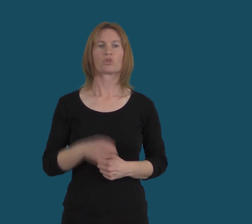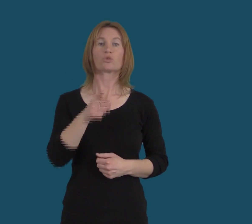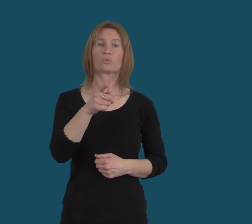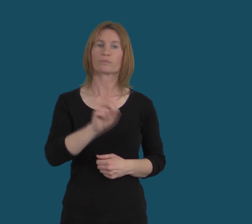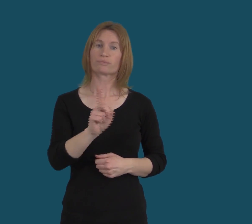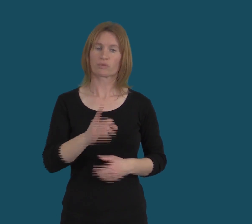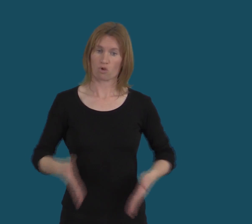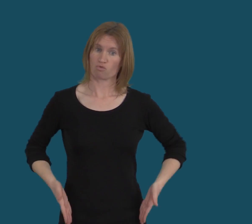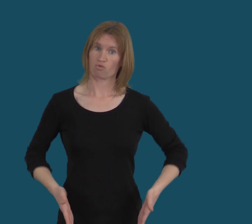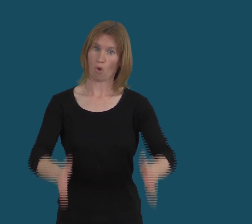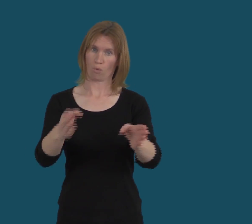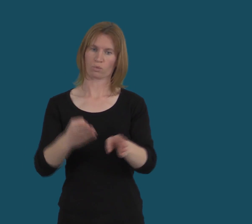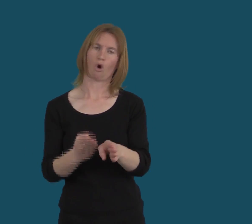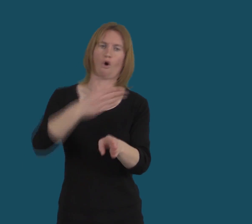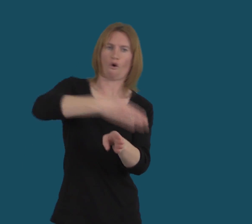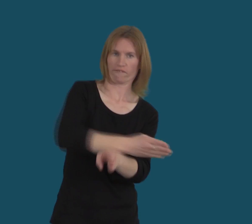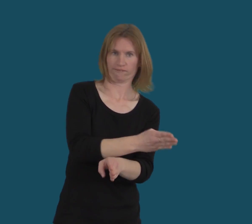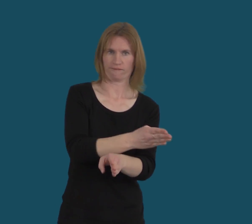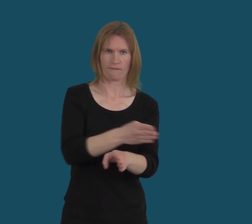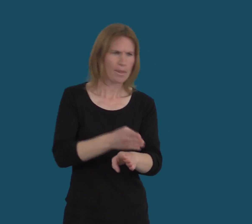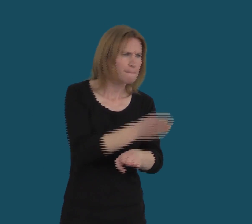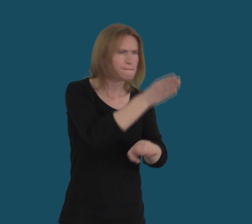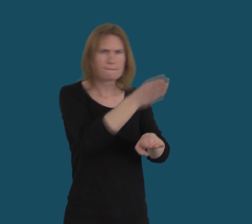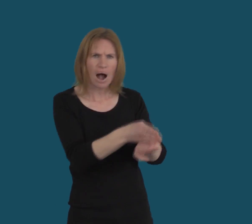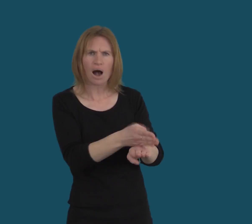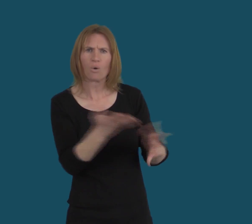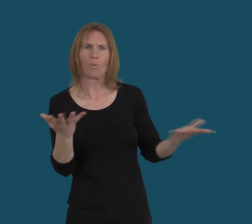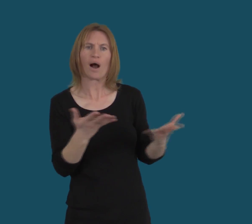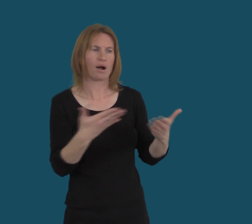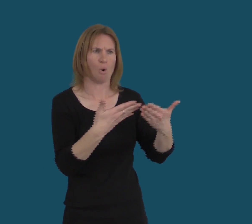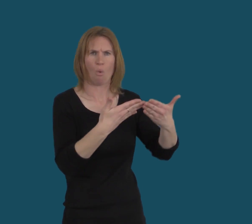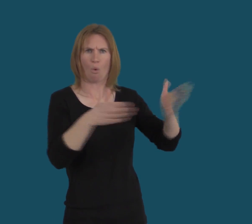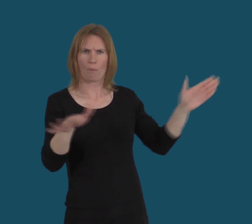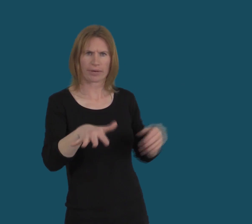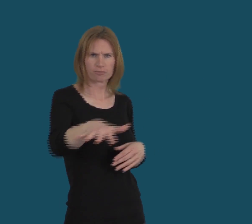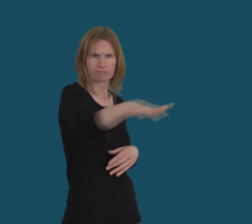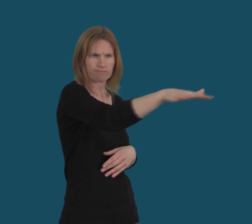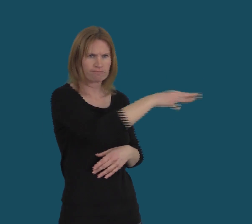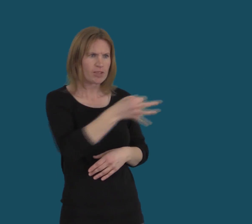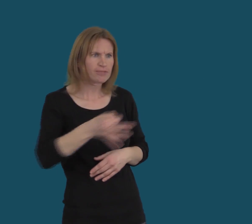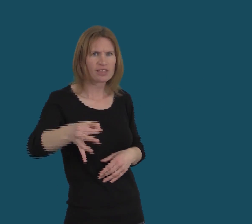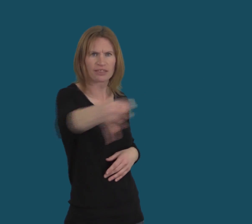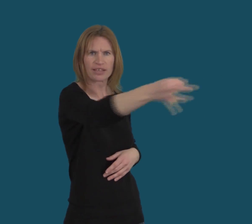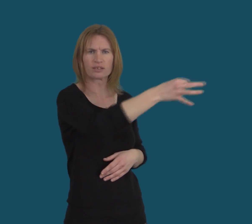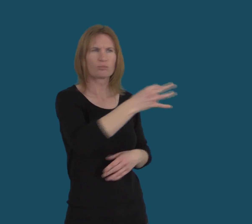Park your car off the road in an open area,